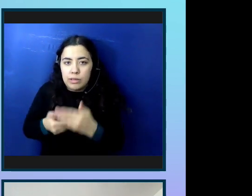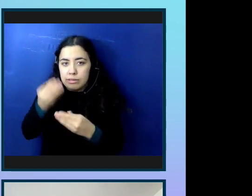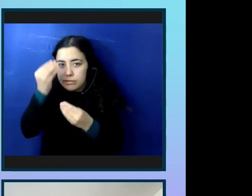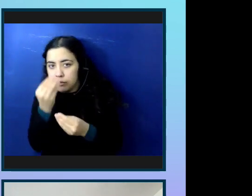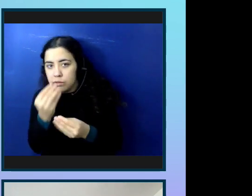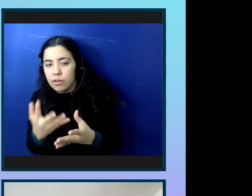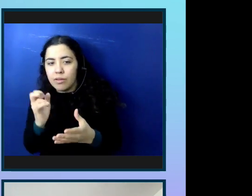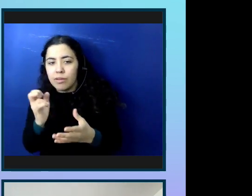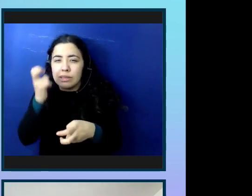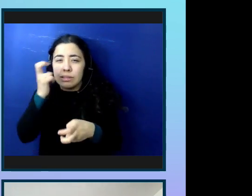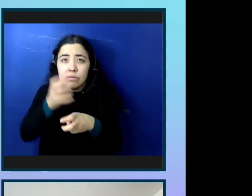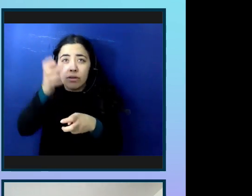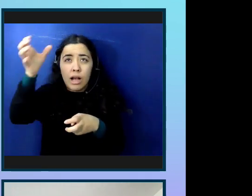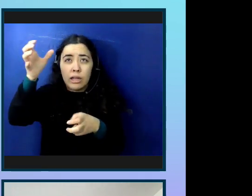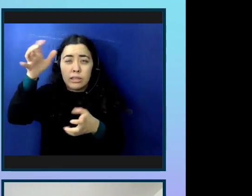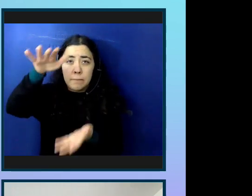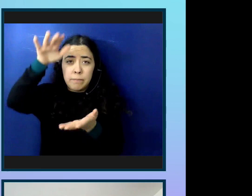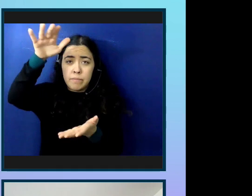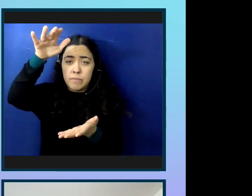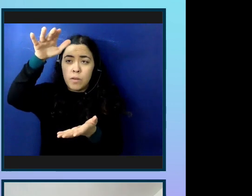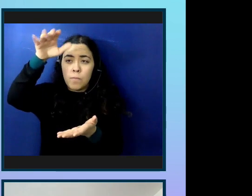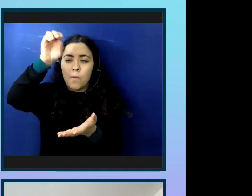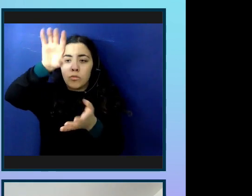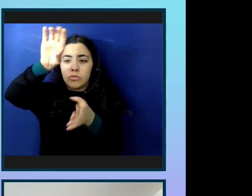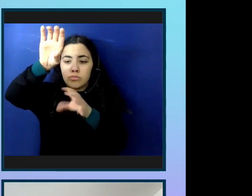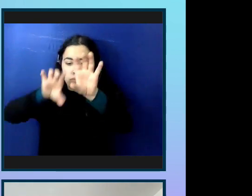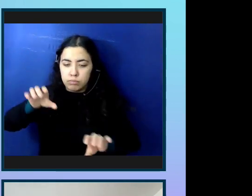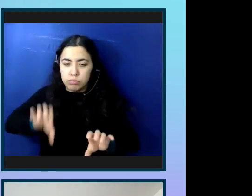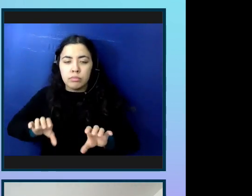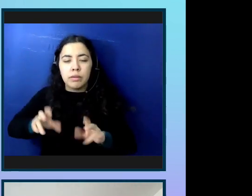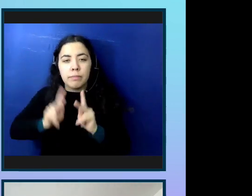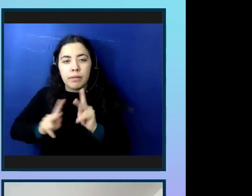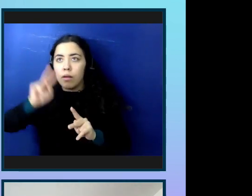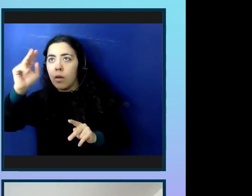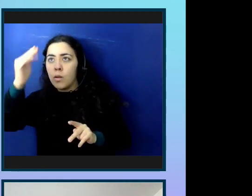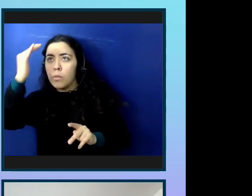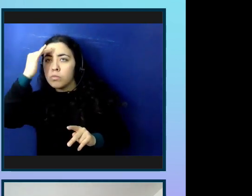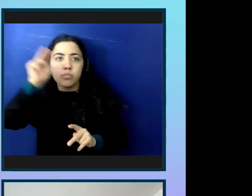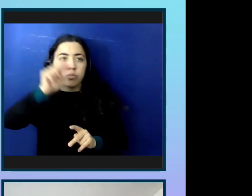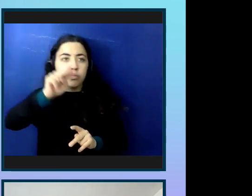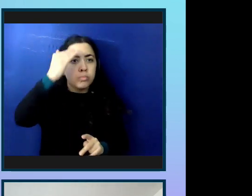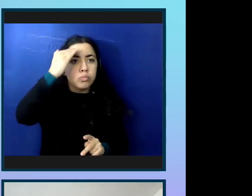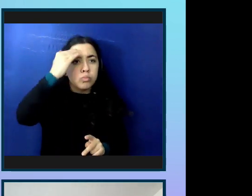more approachable for a variety of people. So dividing things into steps and indicating